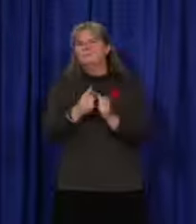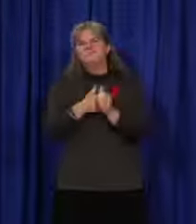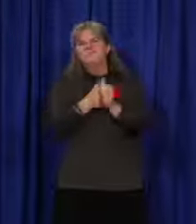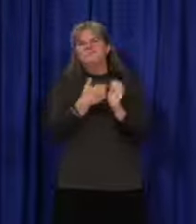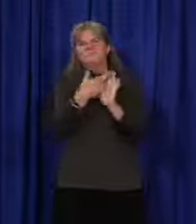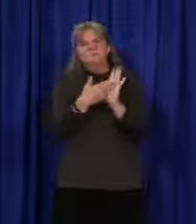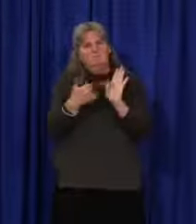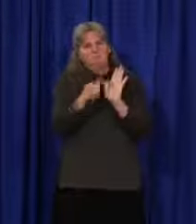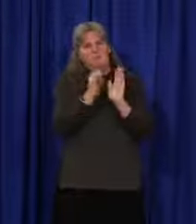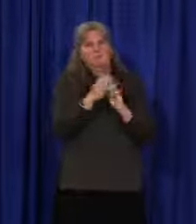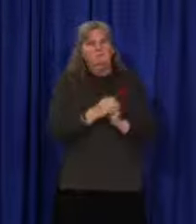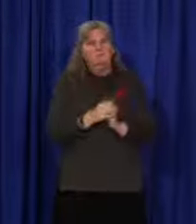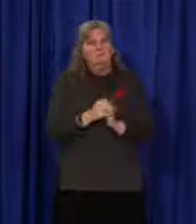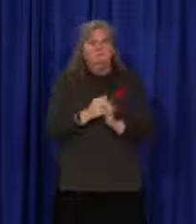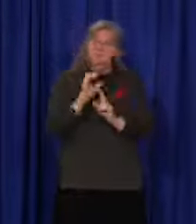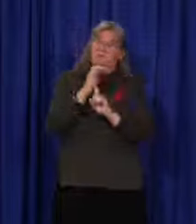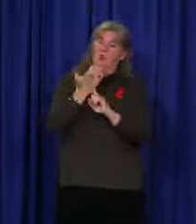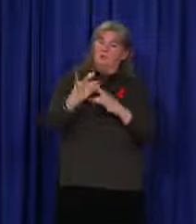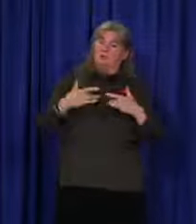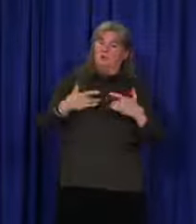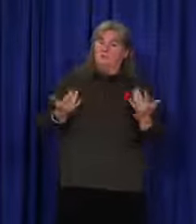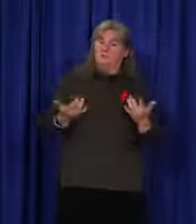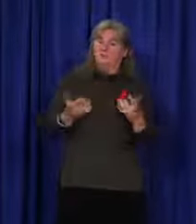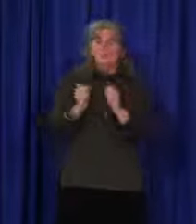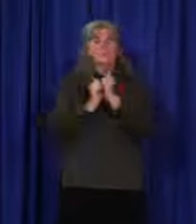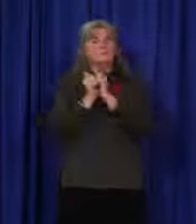distance and that congregation around the music or dancing is